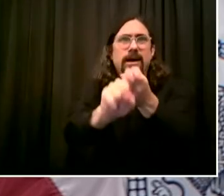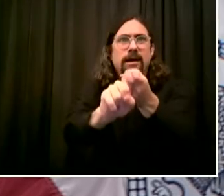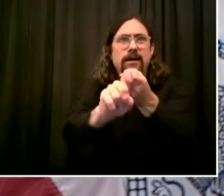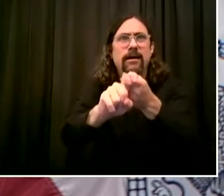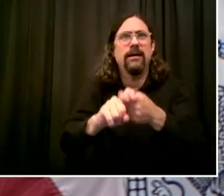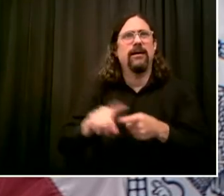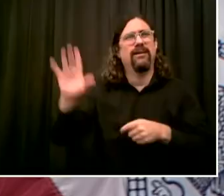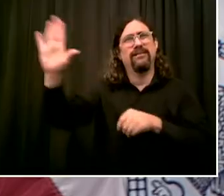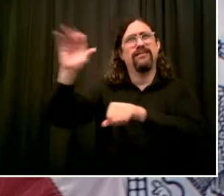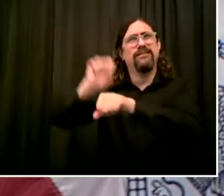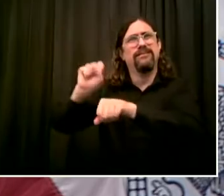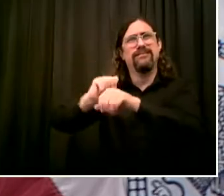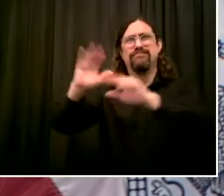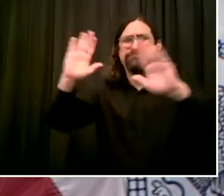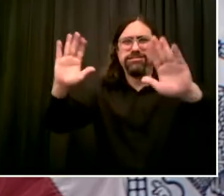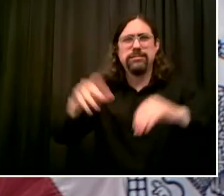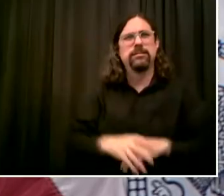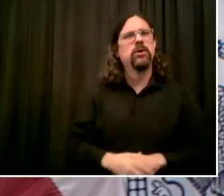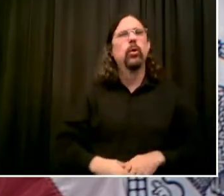HIM ASSAULTING